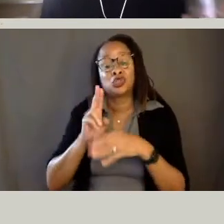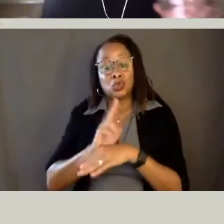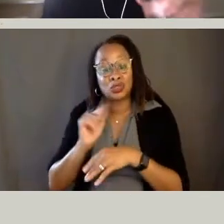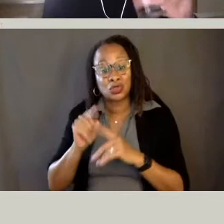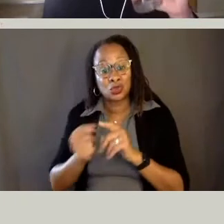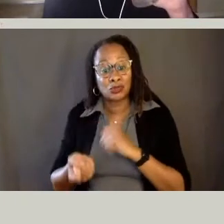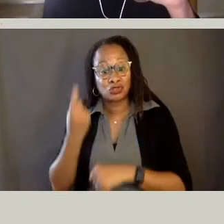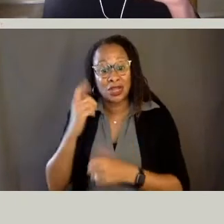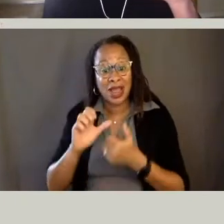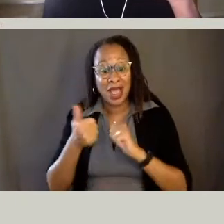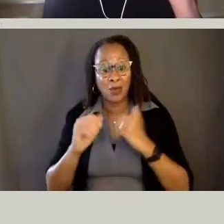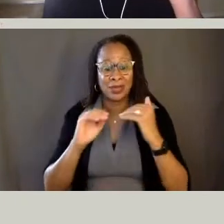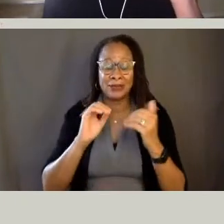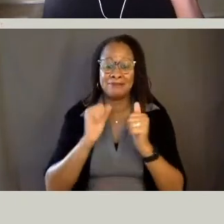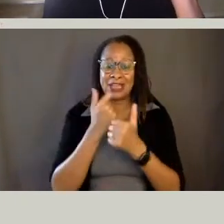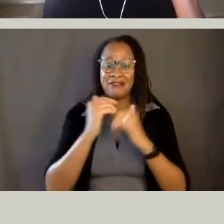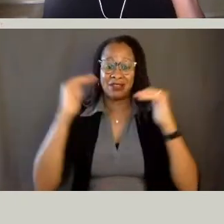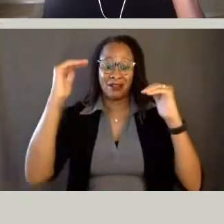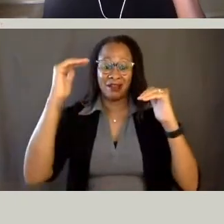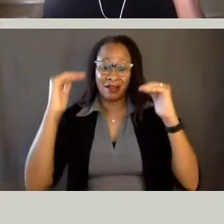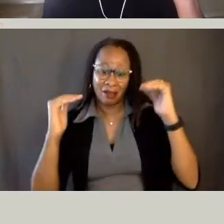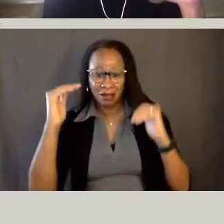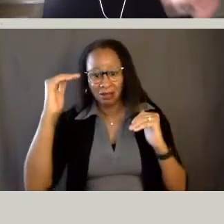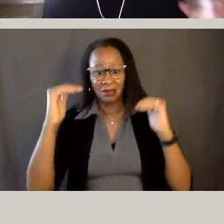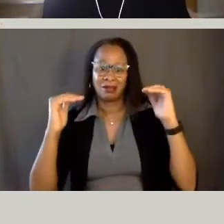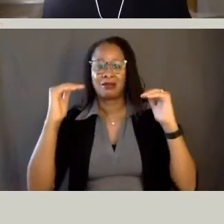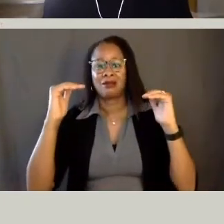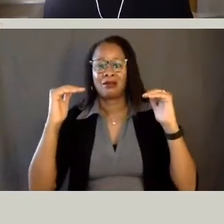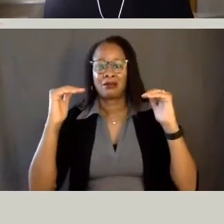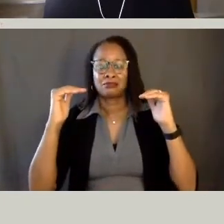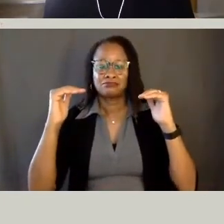how we can level the playing field a little bit, when Bhawin Suchak was talking about,